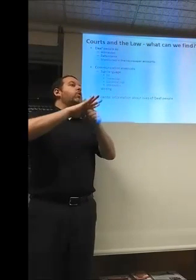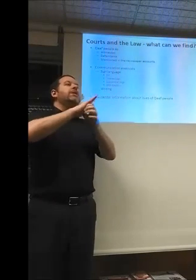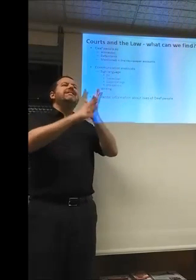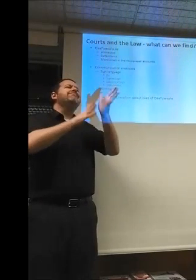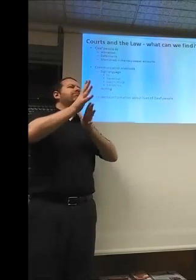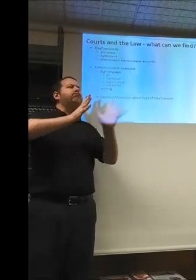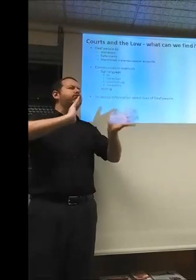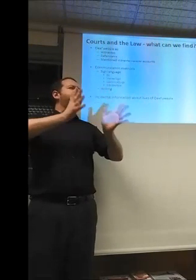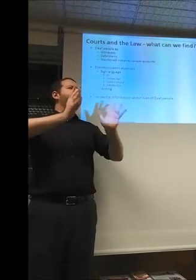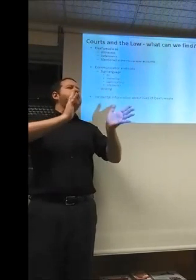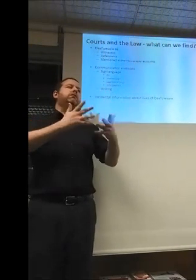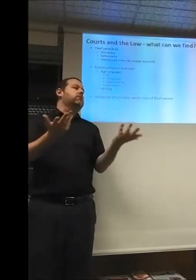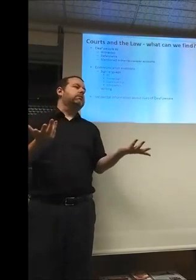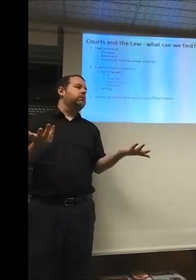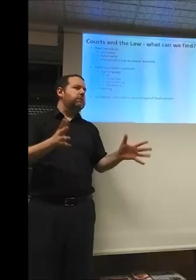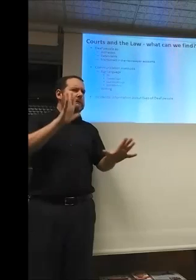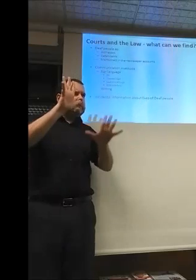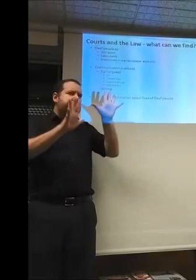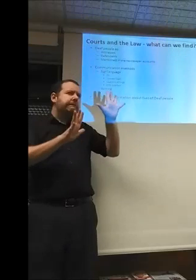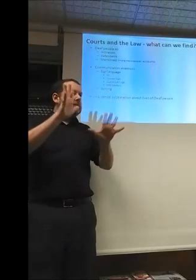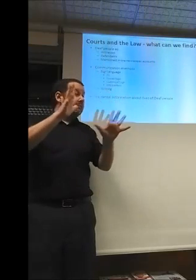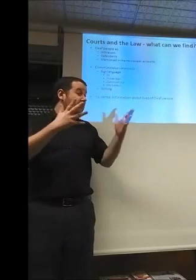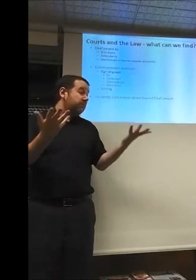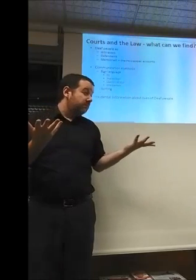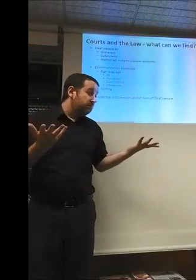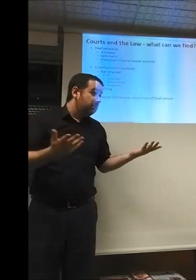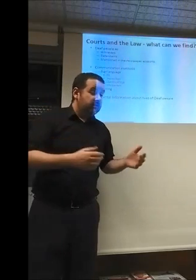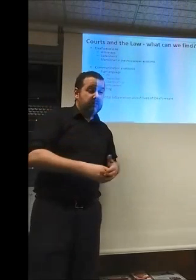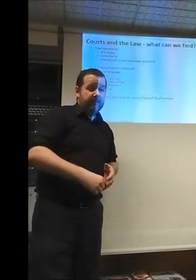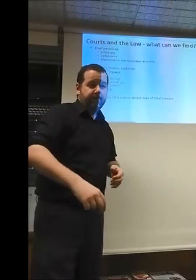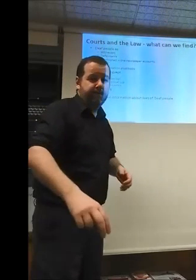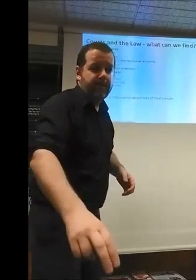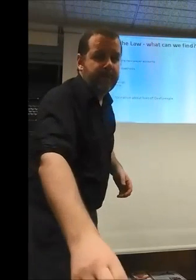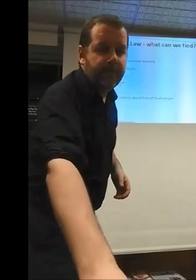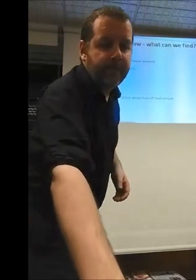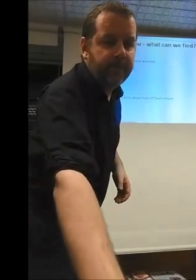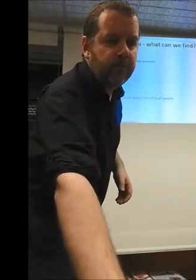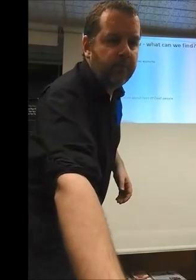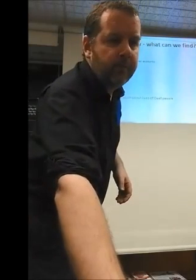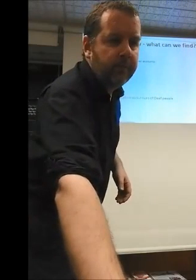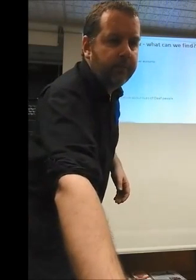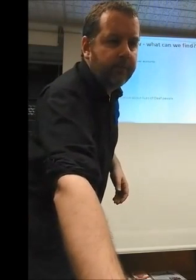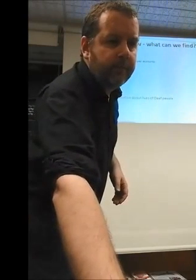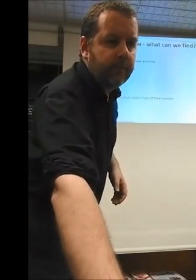themselves, it wouldn’t be a fluent language but they would be able to sign.